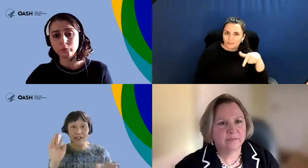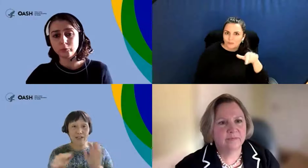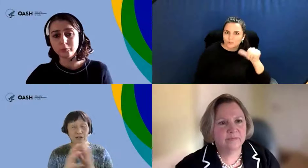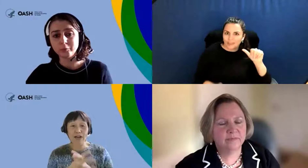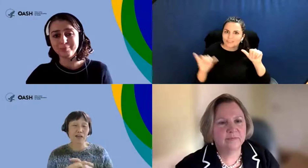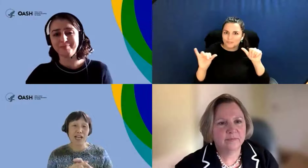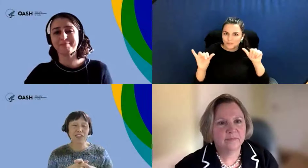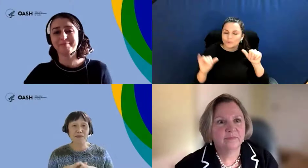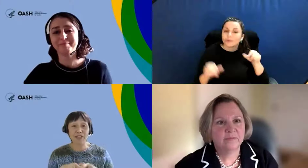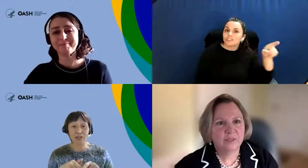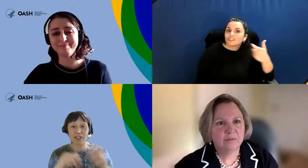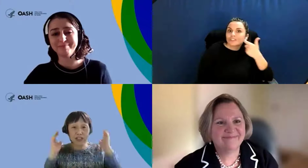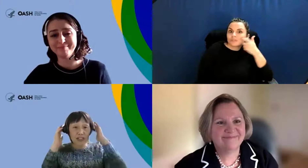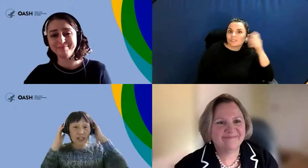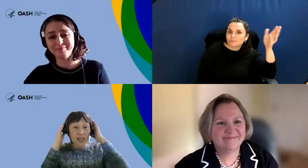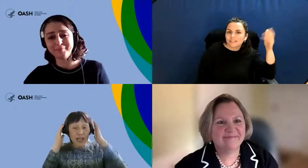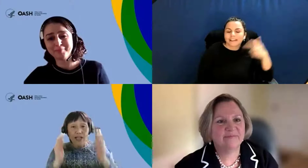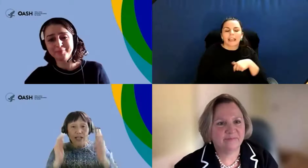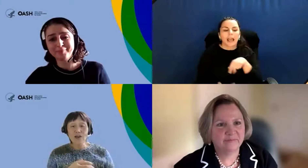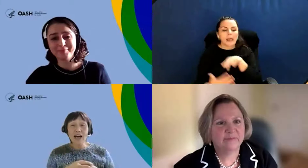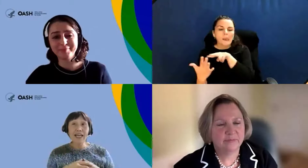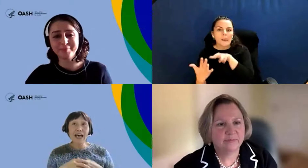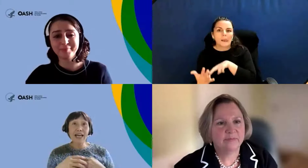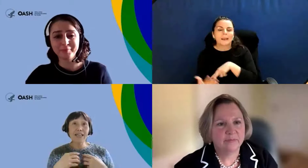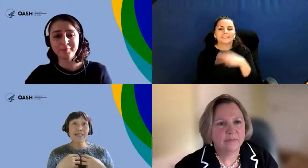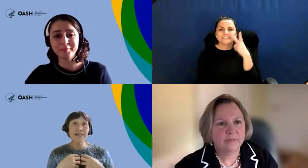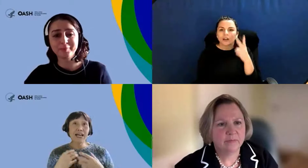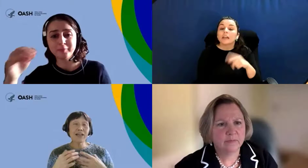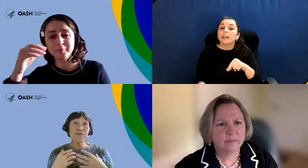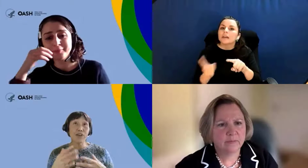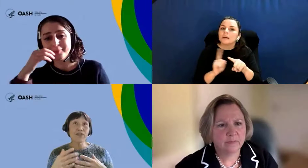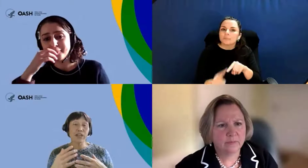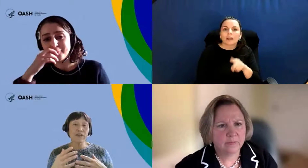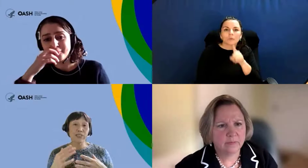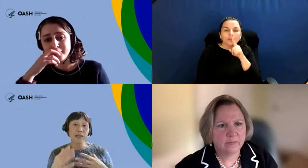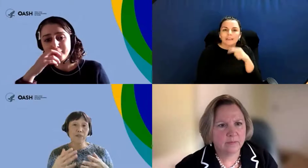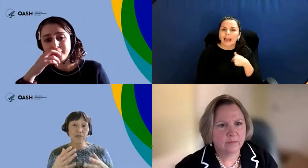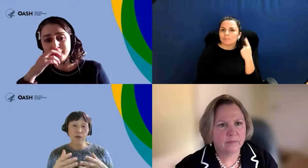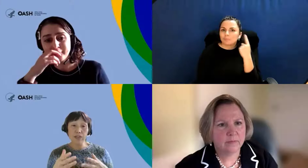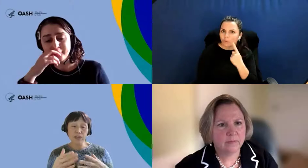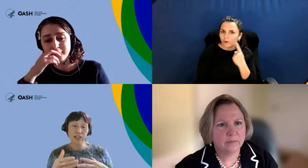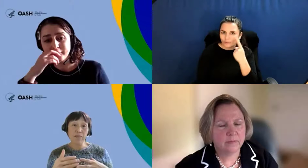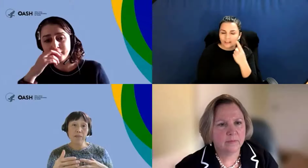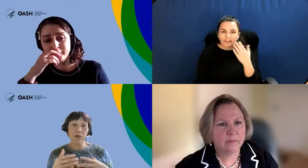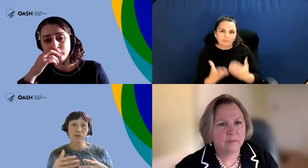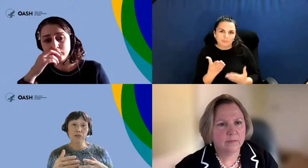I thought I'll answer some of these questions. So I kind of wonder if some of the questions came about also